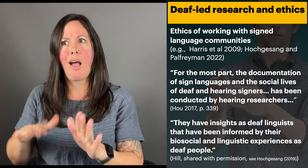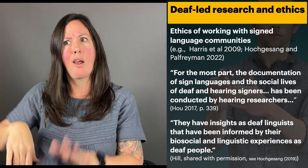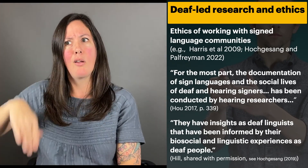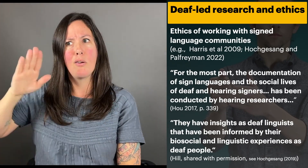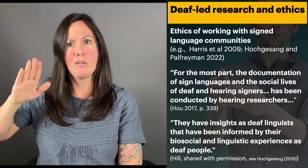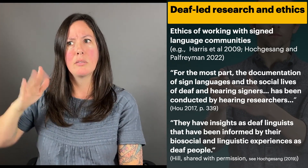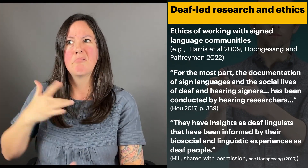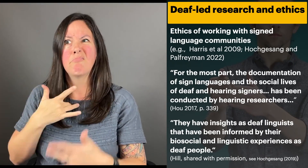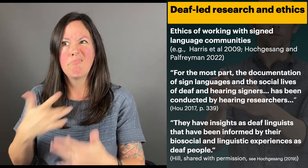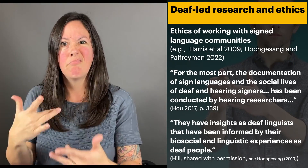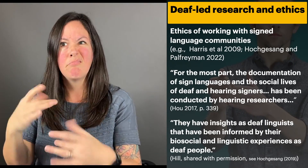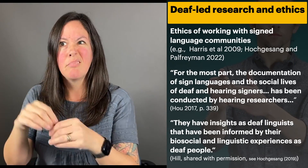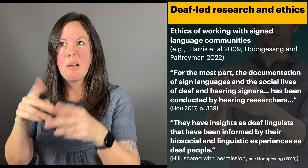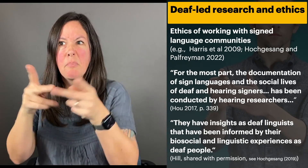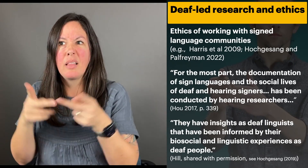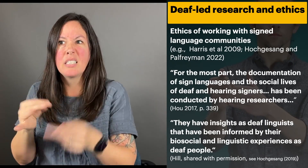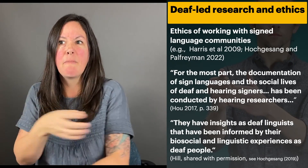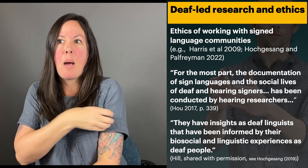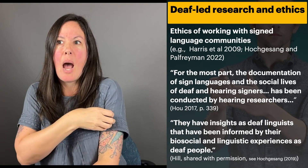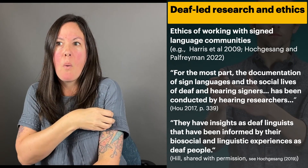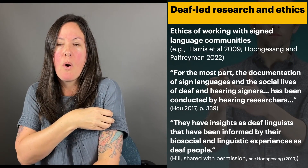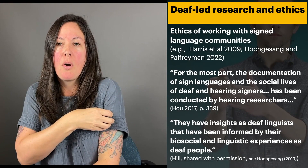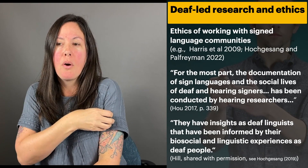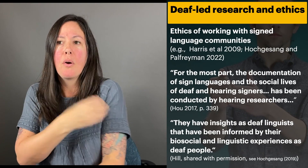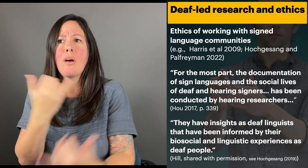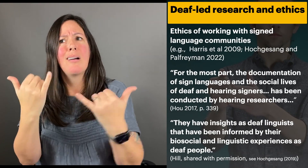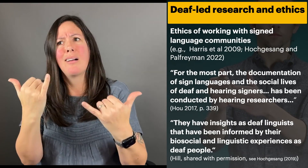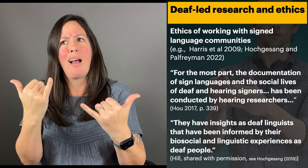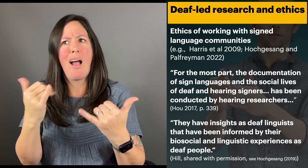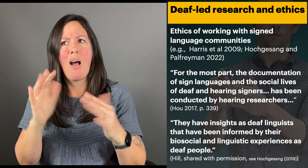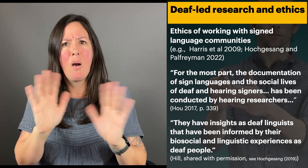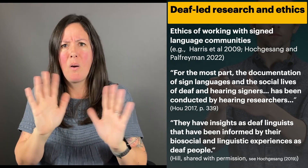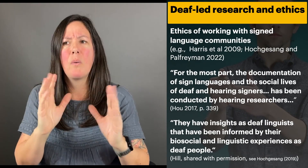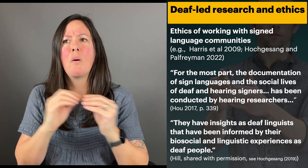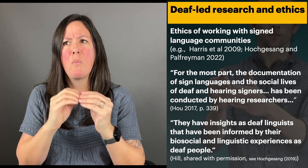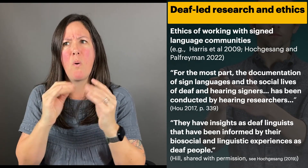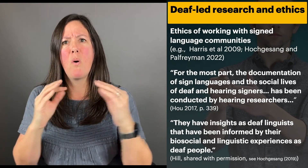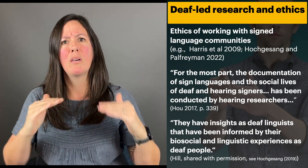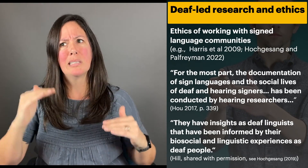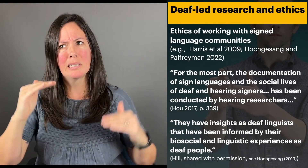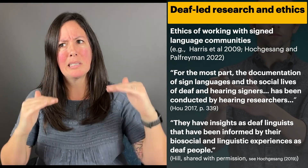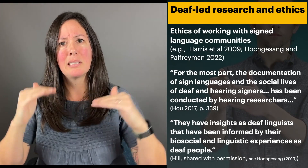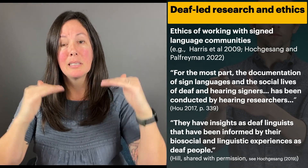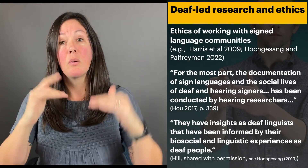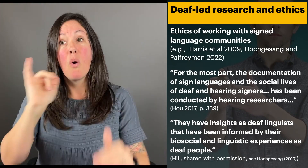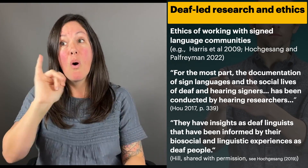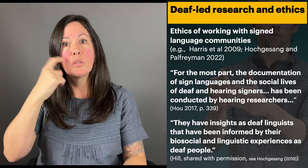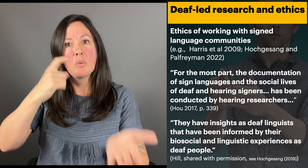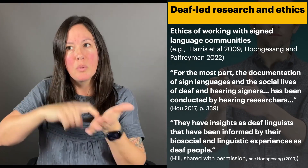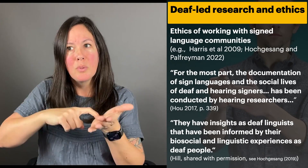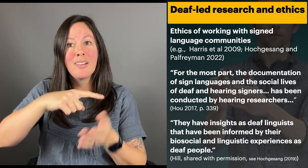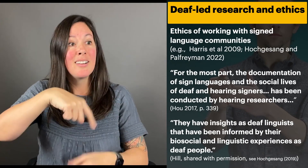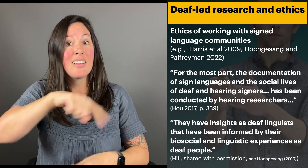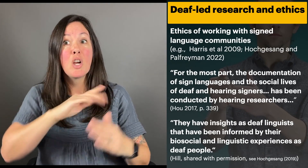not been included in those Publications so the hearing linguists may have the linguistic training but